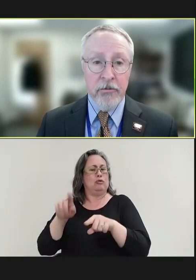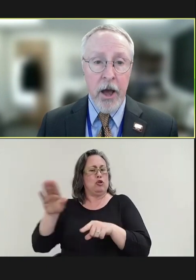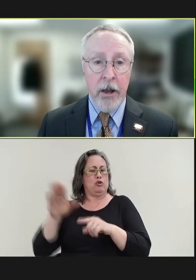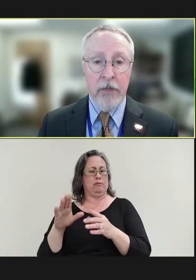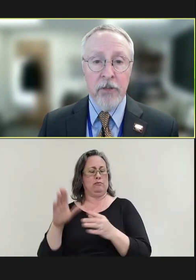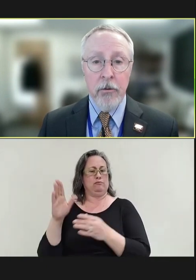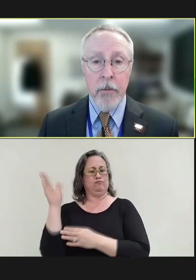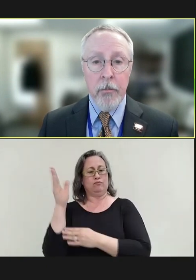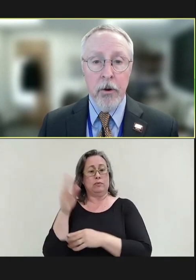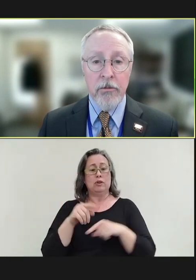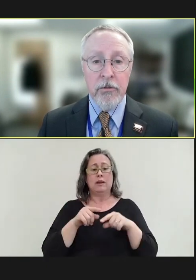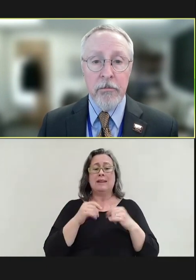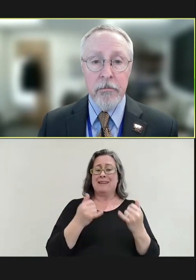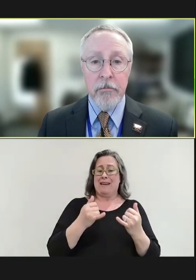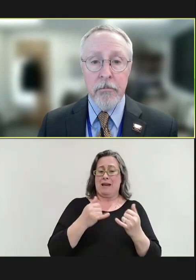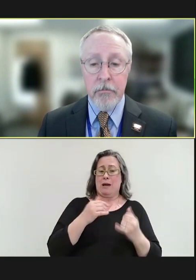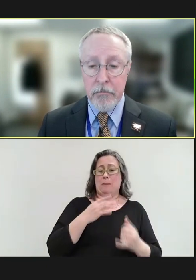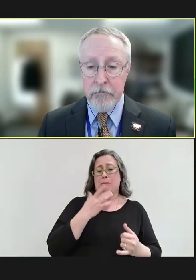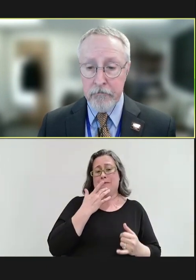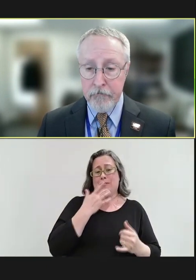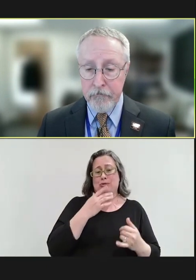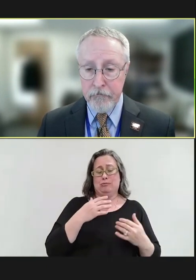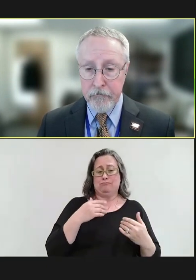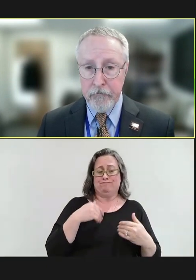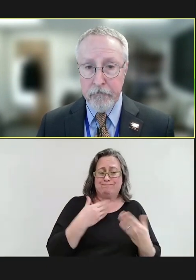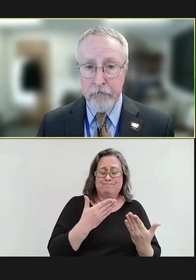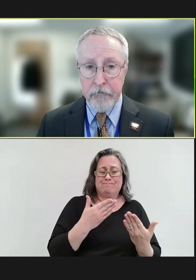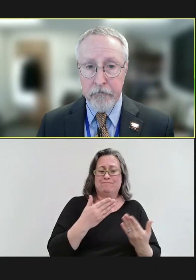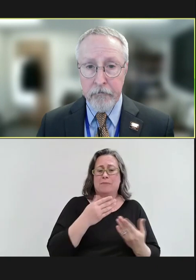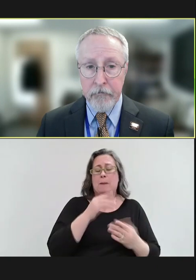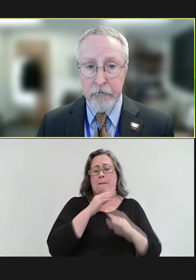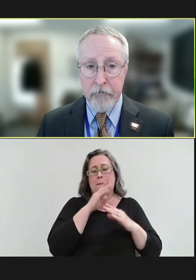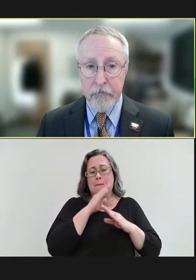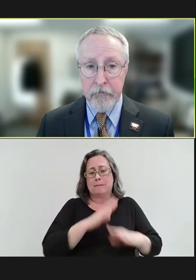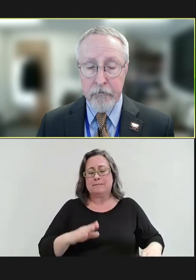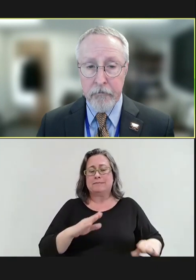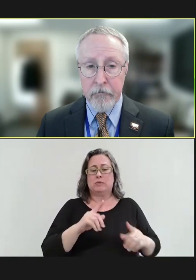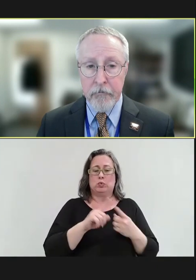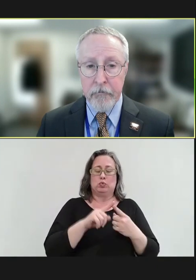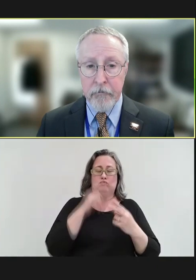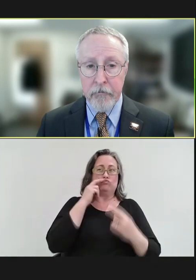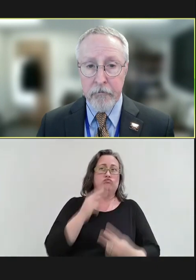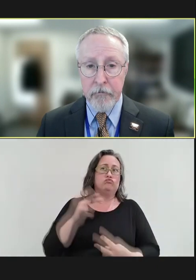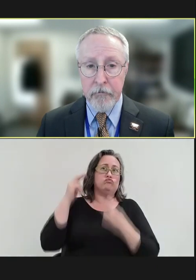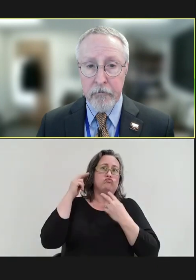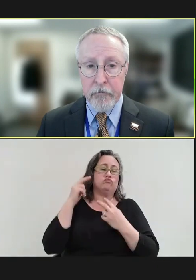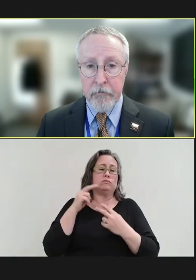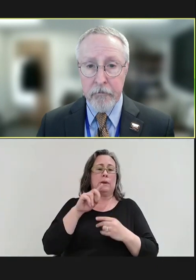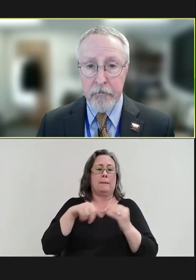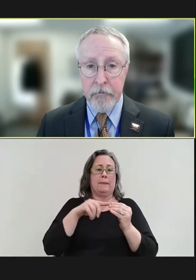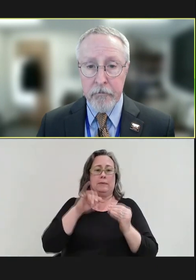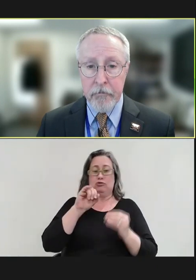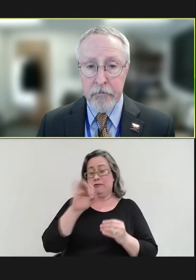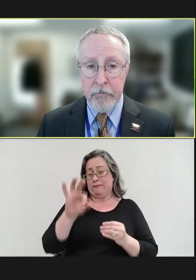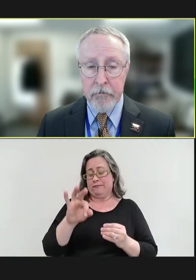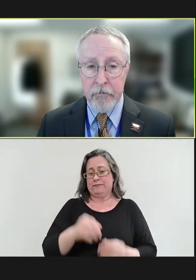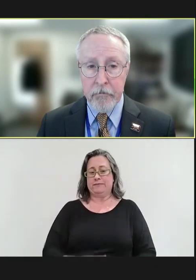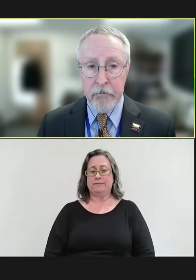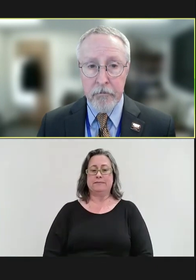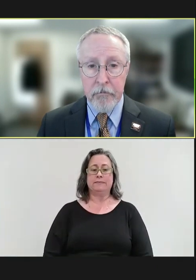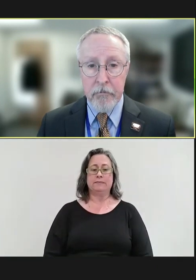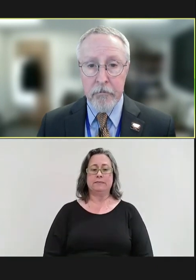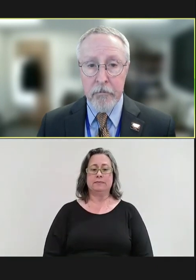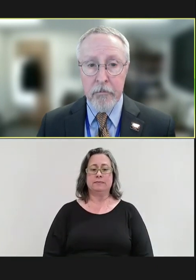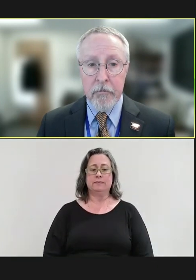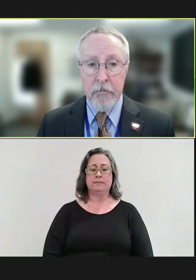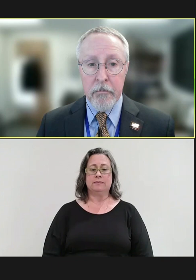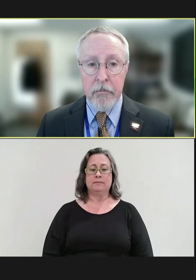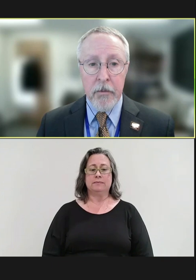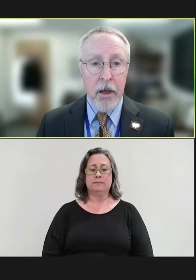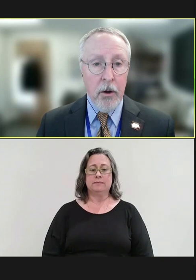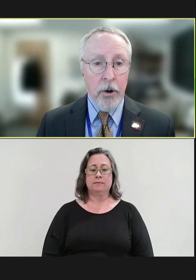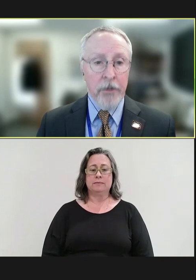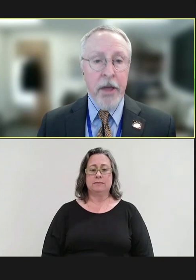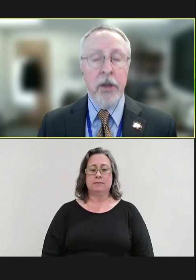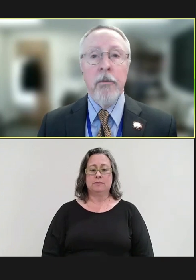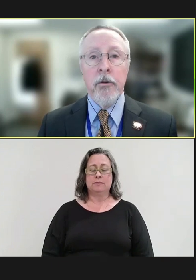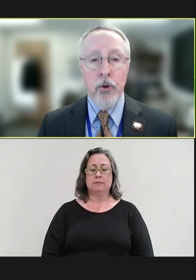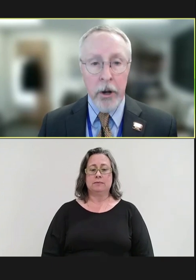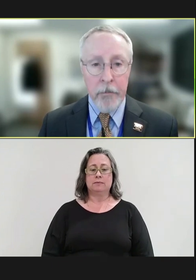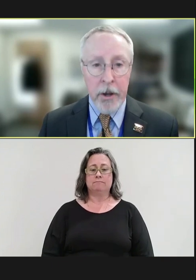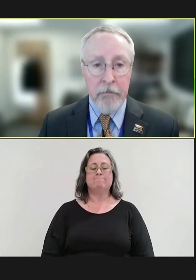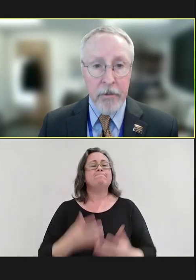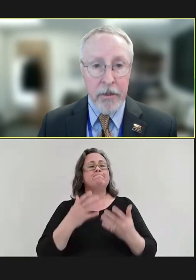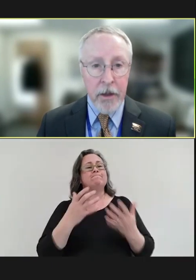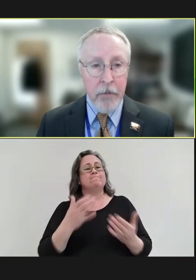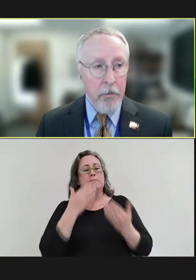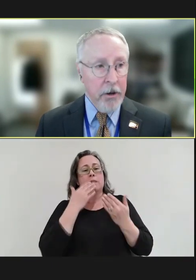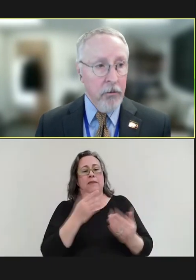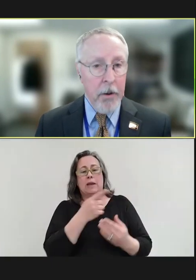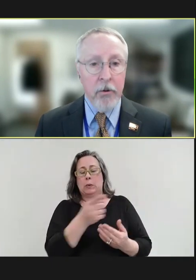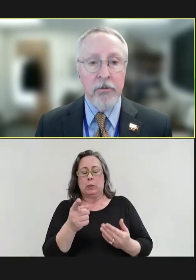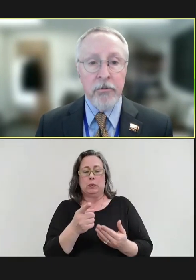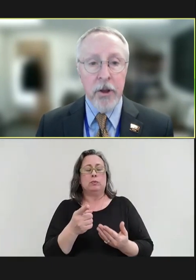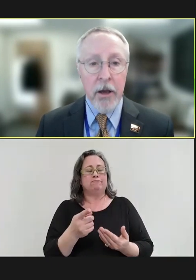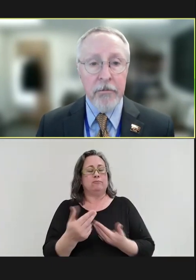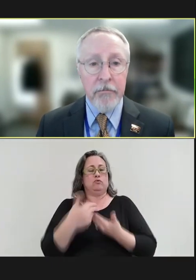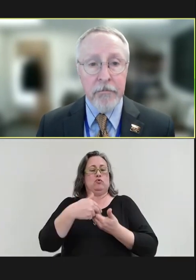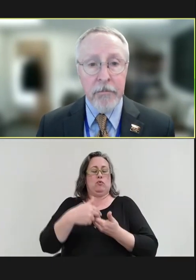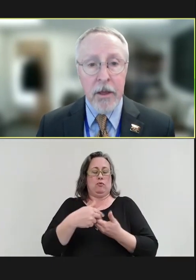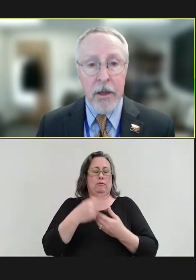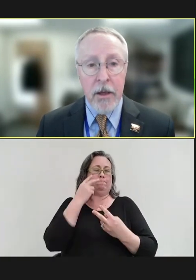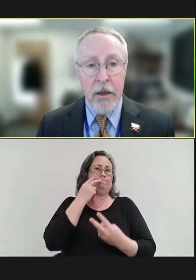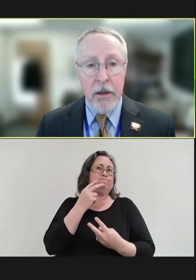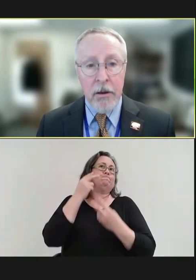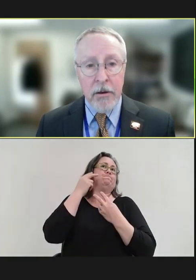silence in remembrance. I want to thank you for joining me in that moment in remembrance of Jeff.